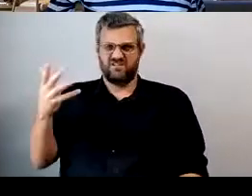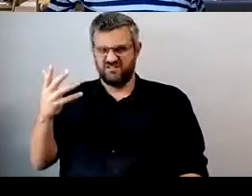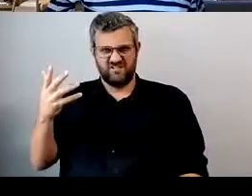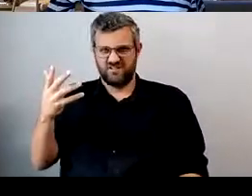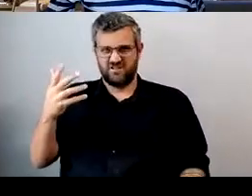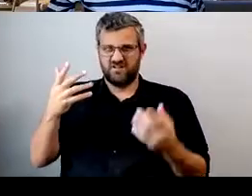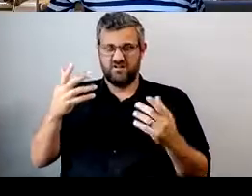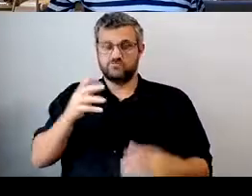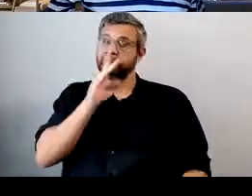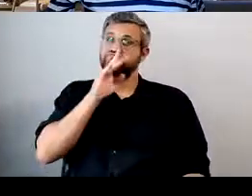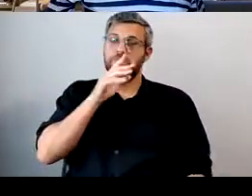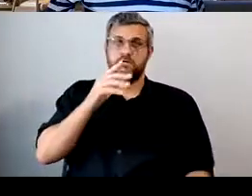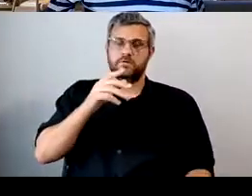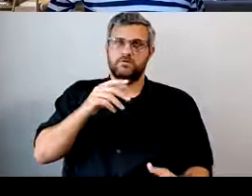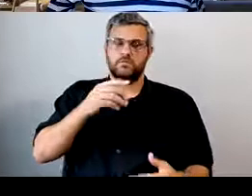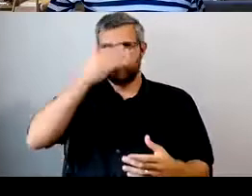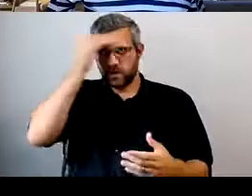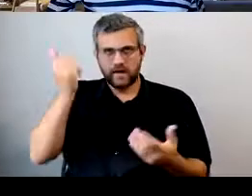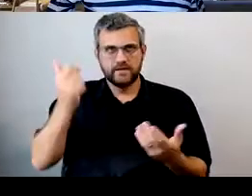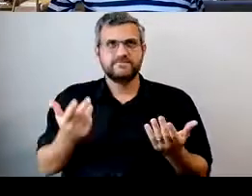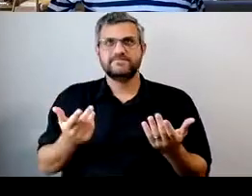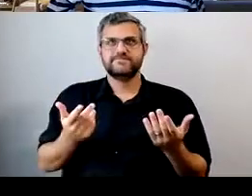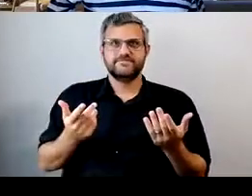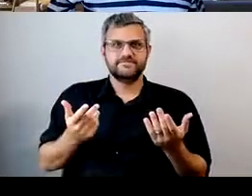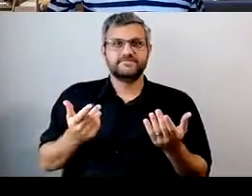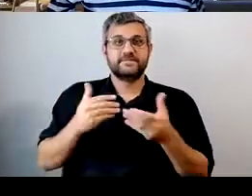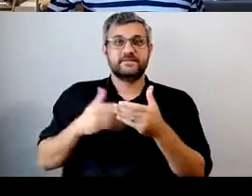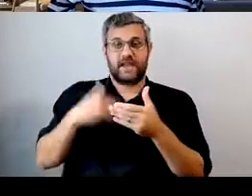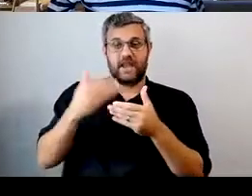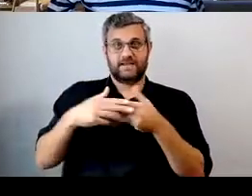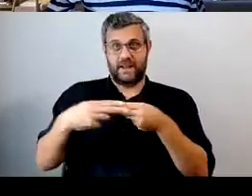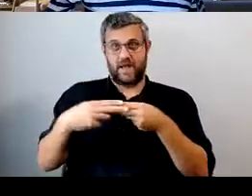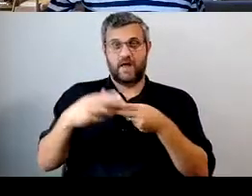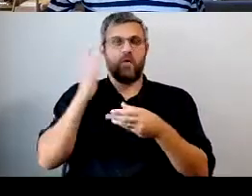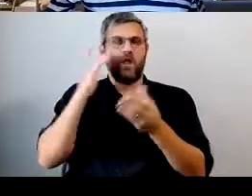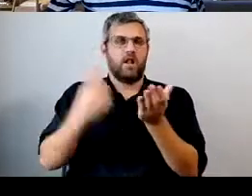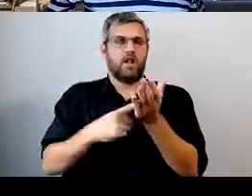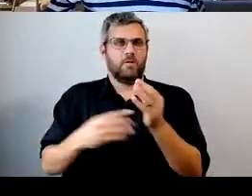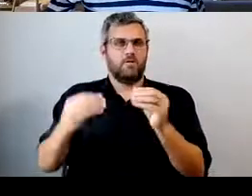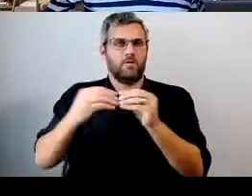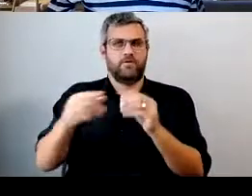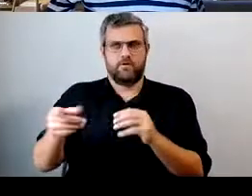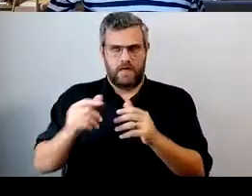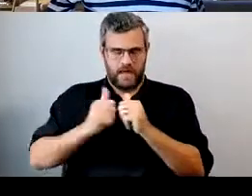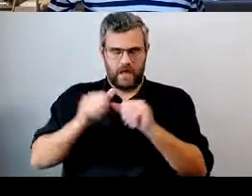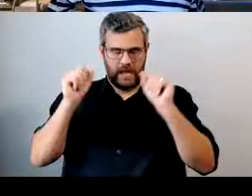out of our mouth and we forget. So just on the next slide, we're gonna talk more about this. How can we state things in a way